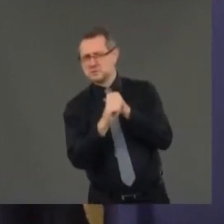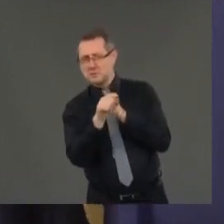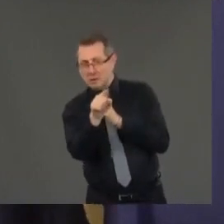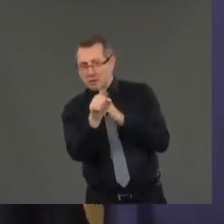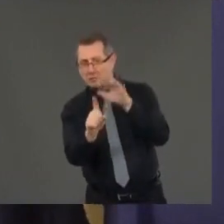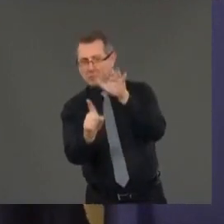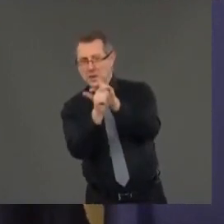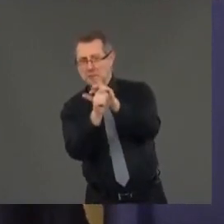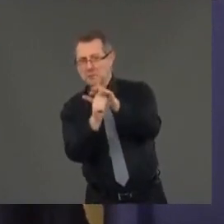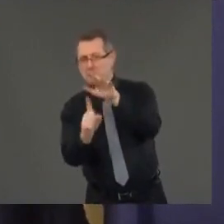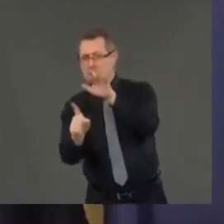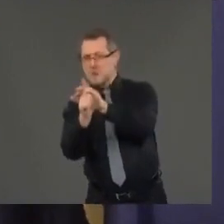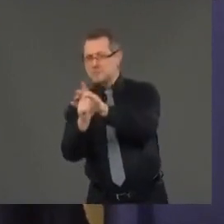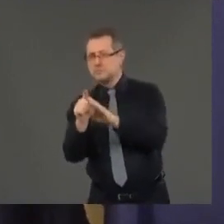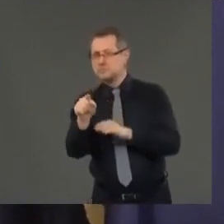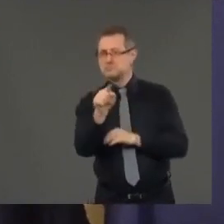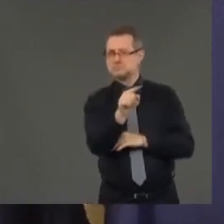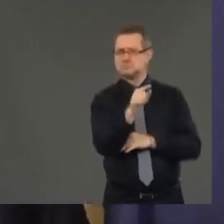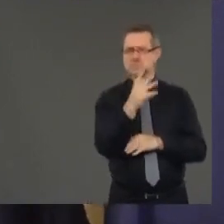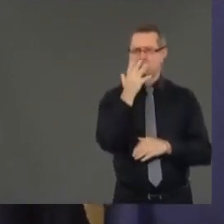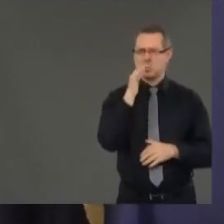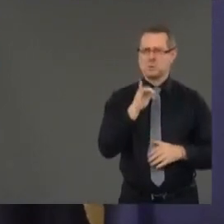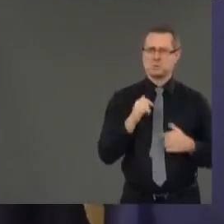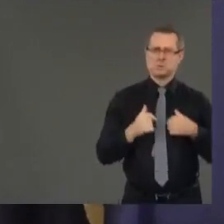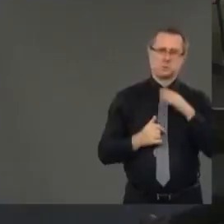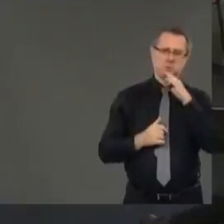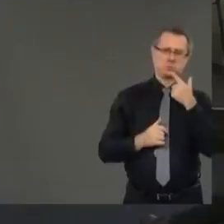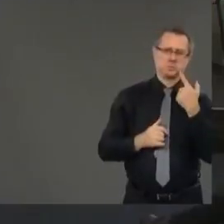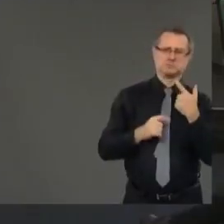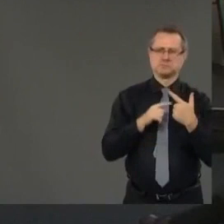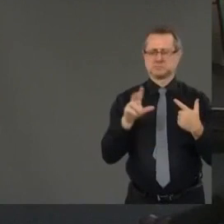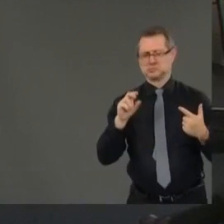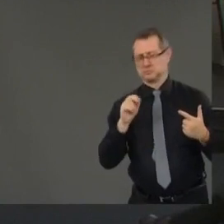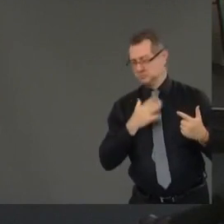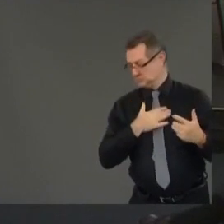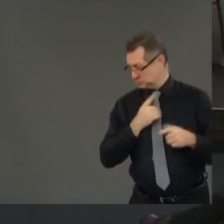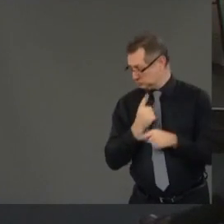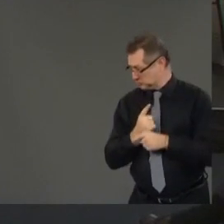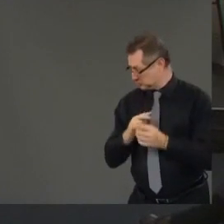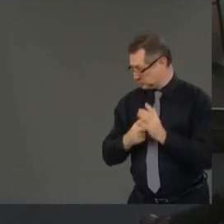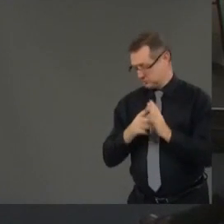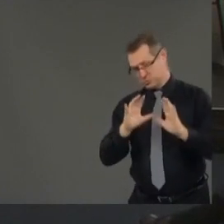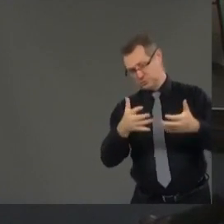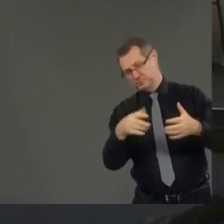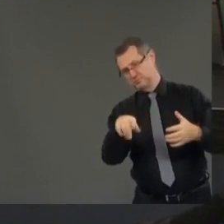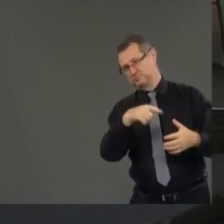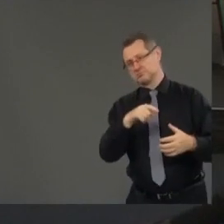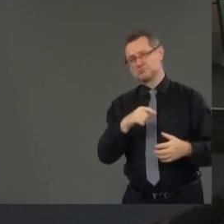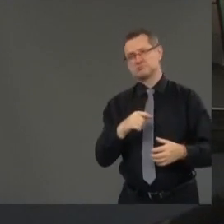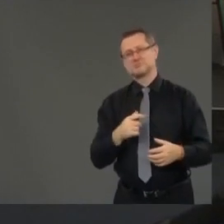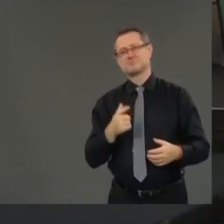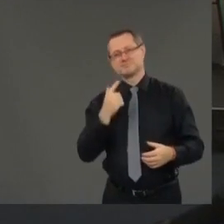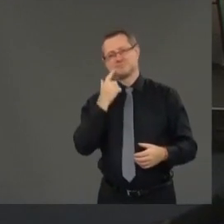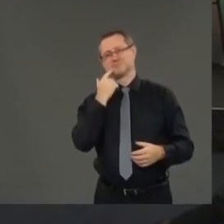YEAH. I WATCH THAT -- THAT'S WHAT I WATCH, I WATCH THE YOUNG PEOPLE,